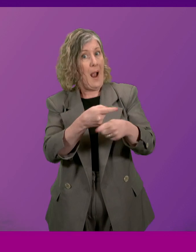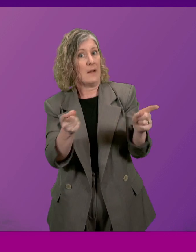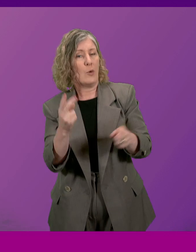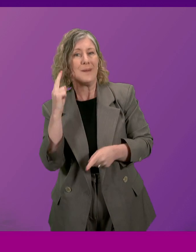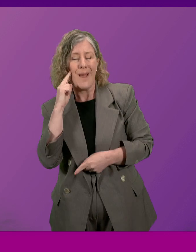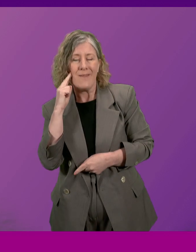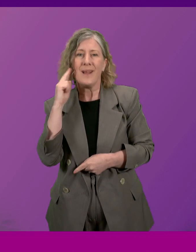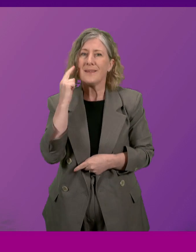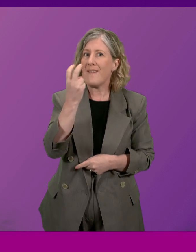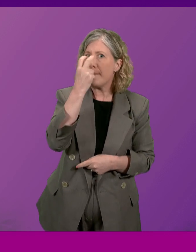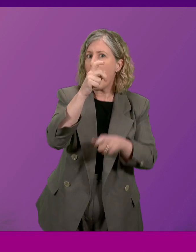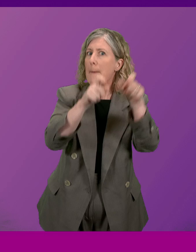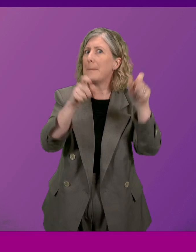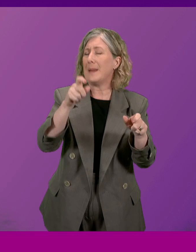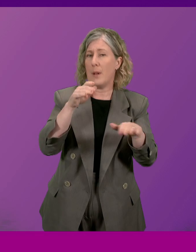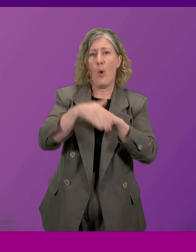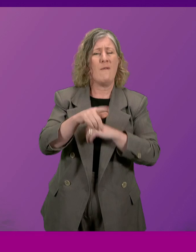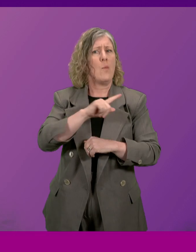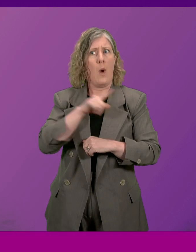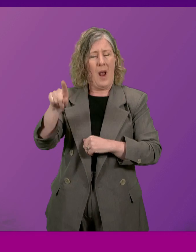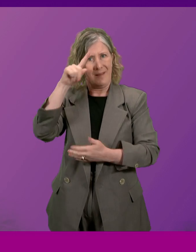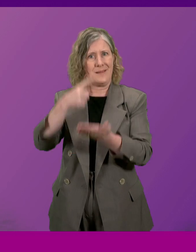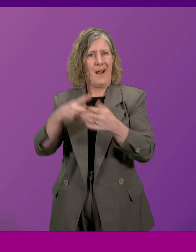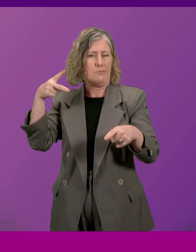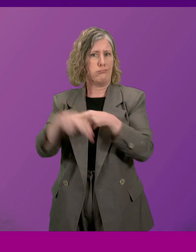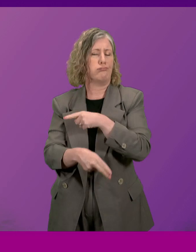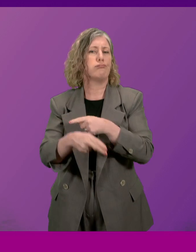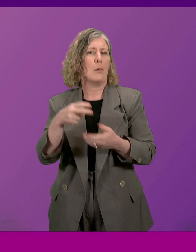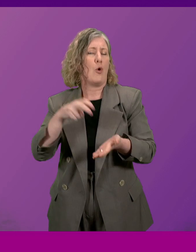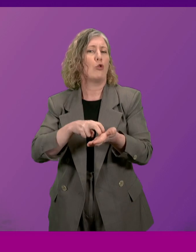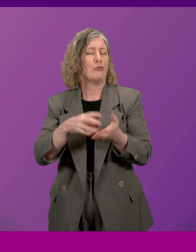and deafblind people of the termination of its contract with Contact Scotland BSL.